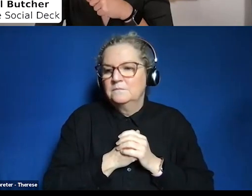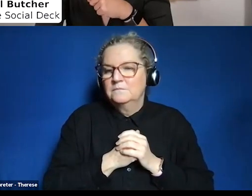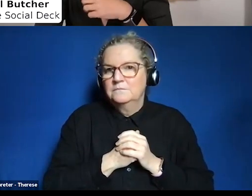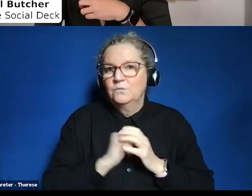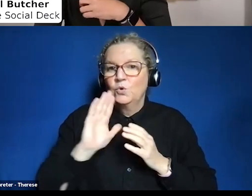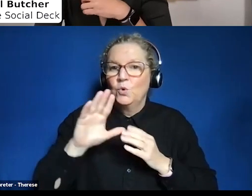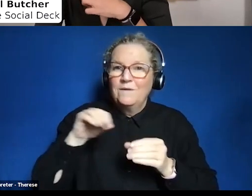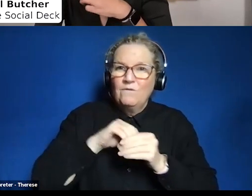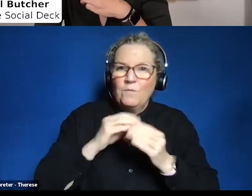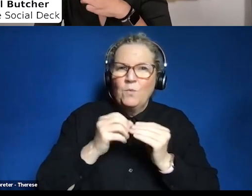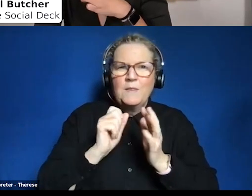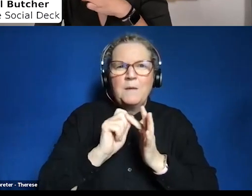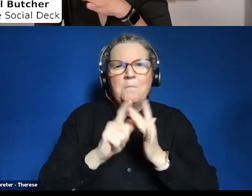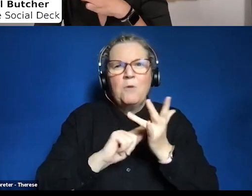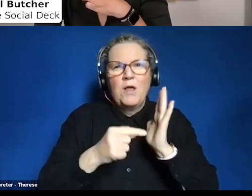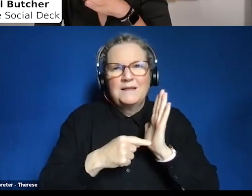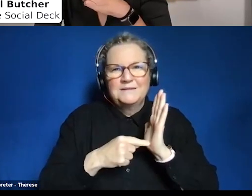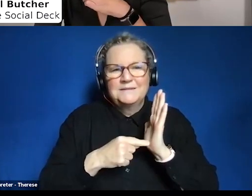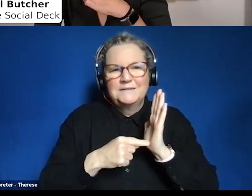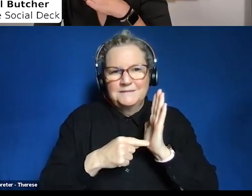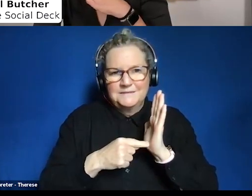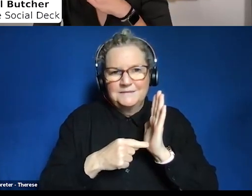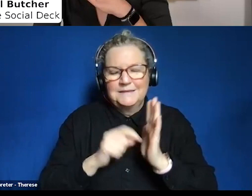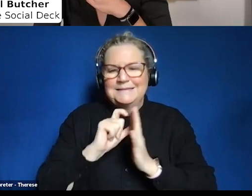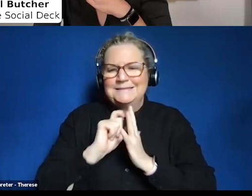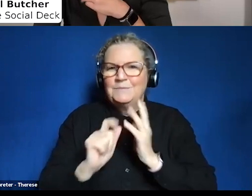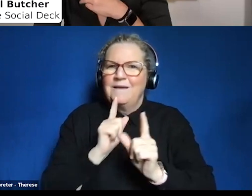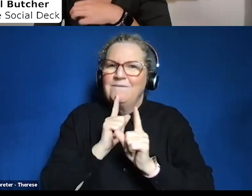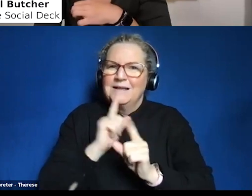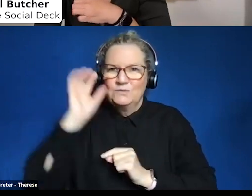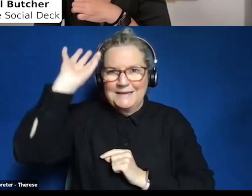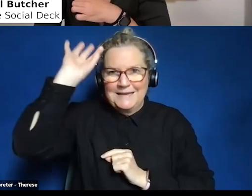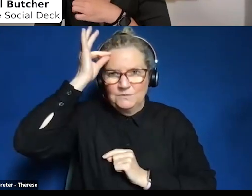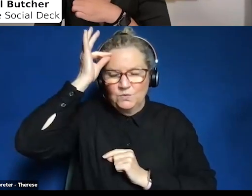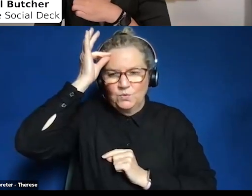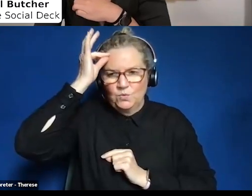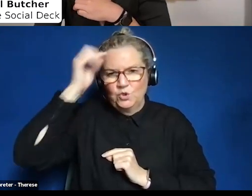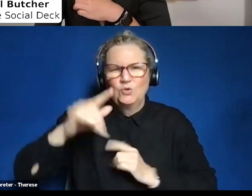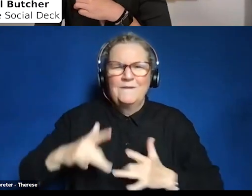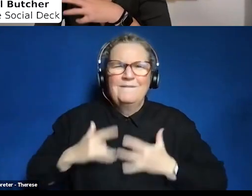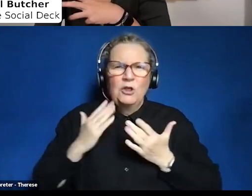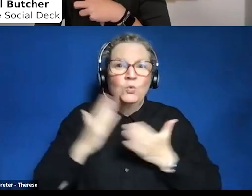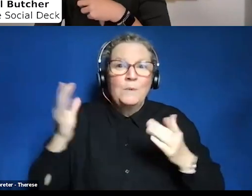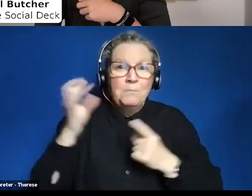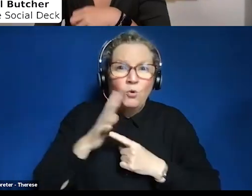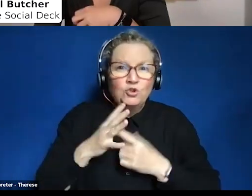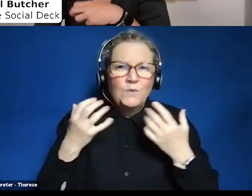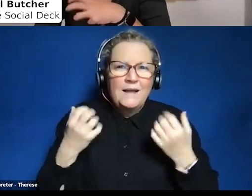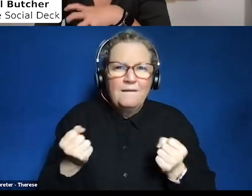with the Disability Advisory Council, how important was it to have data,